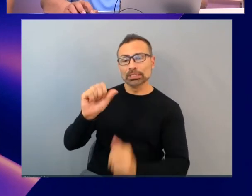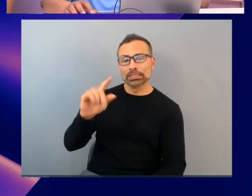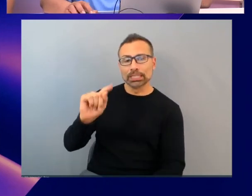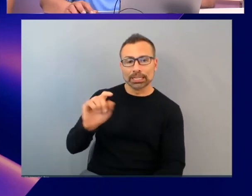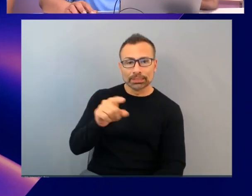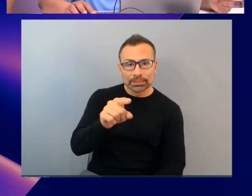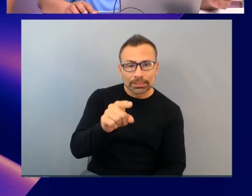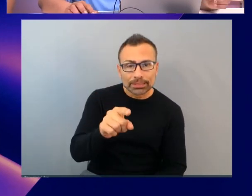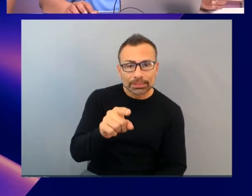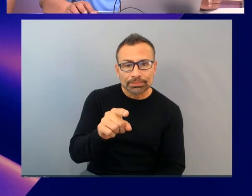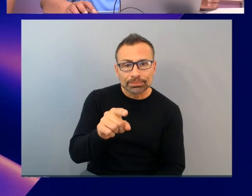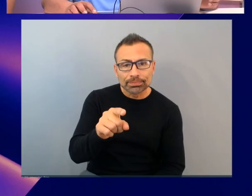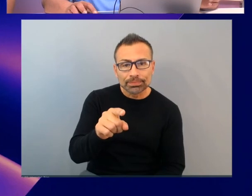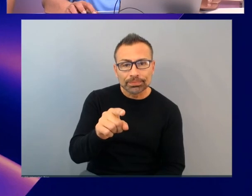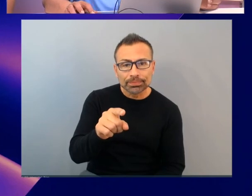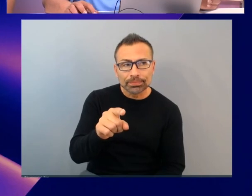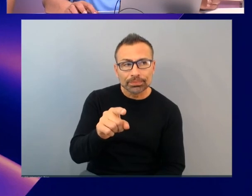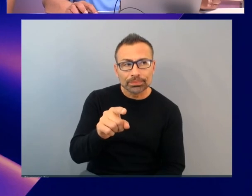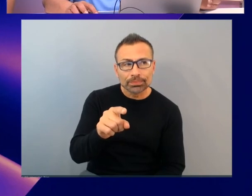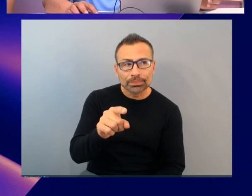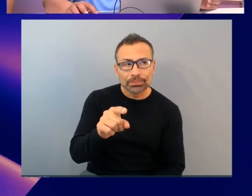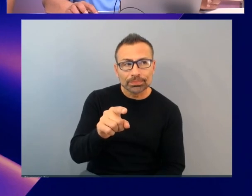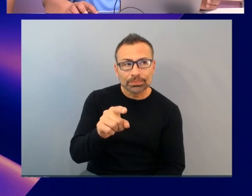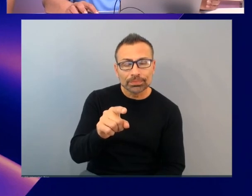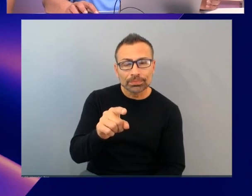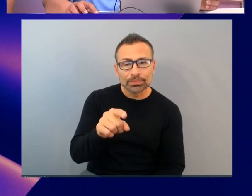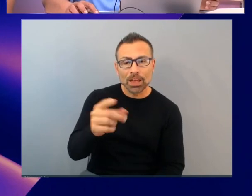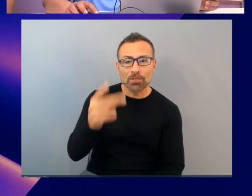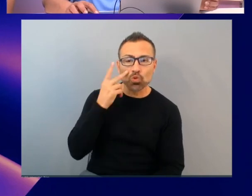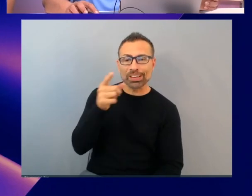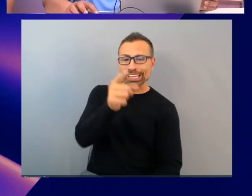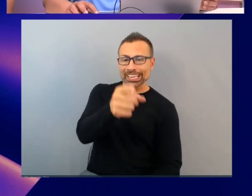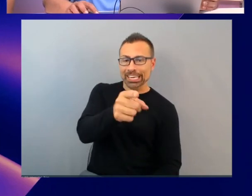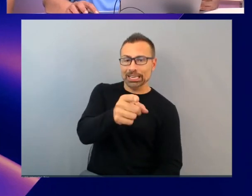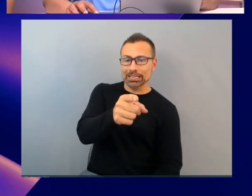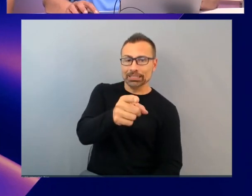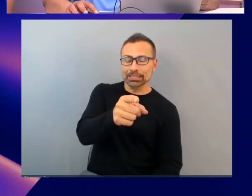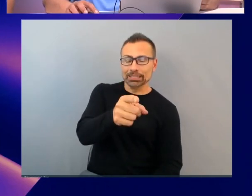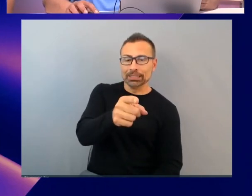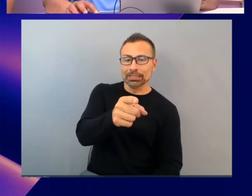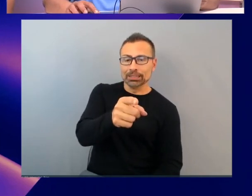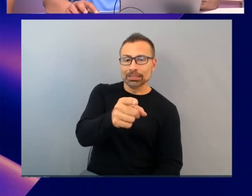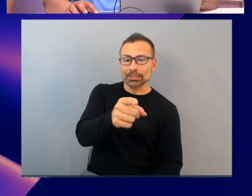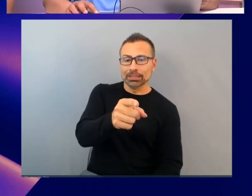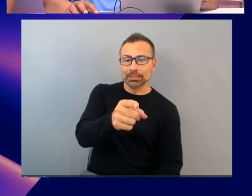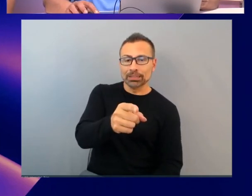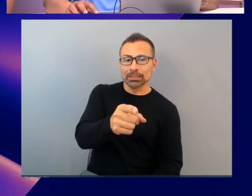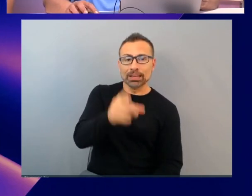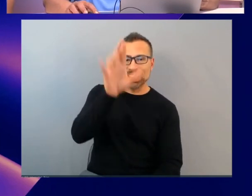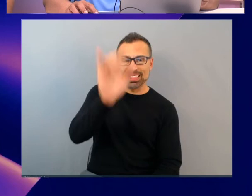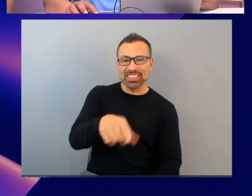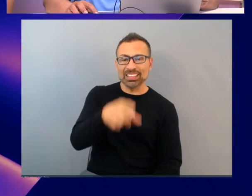(Raghavarao coughs) Sorry. If we look at here, this is the track being played, right?